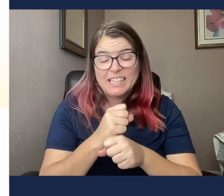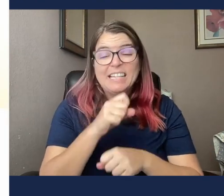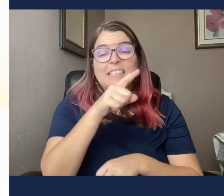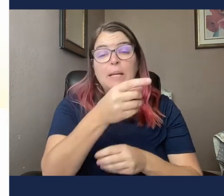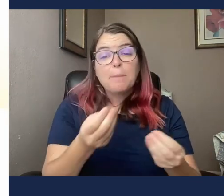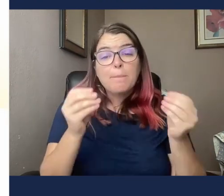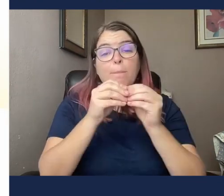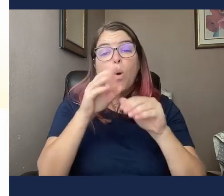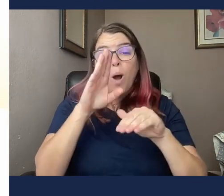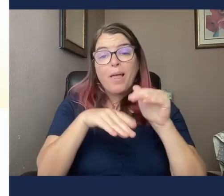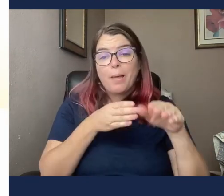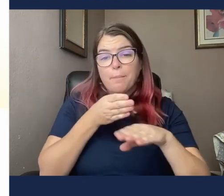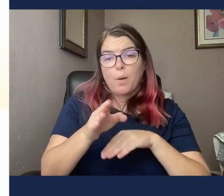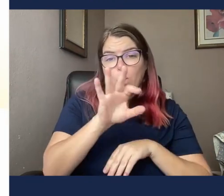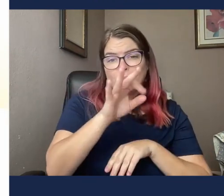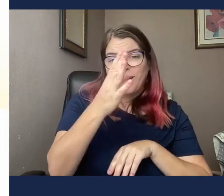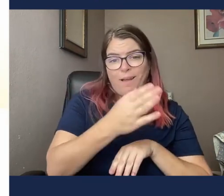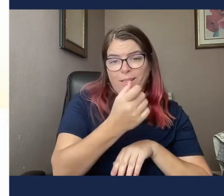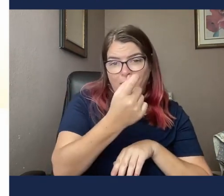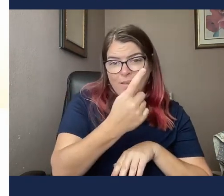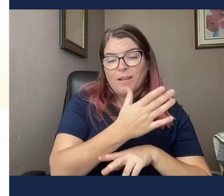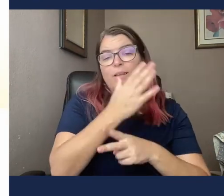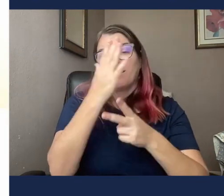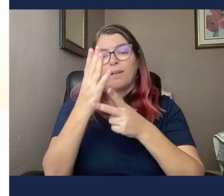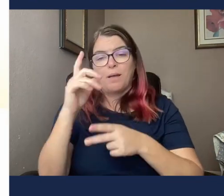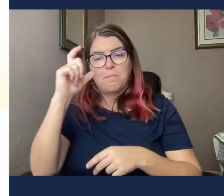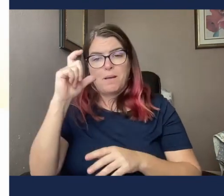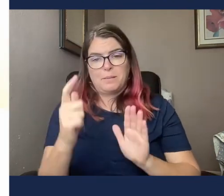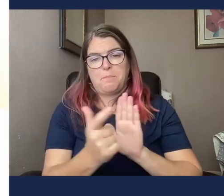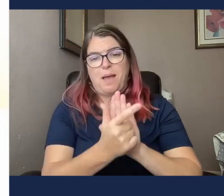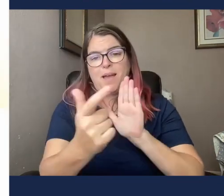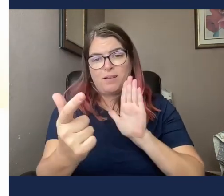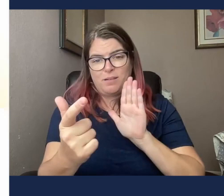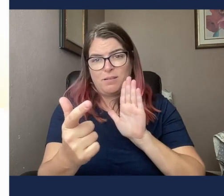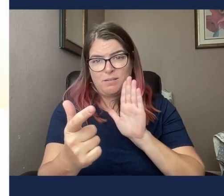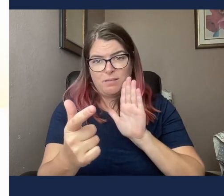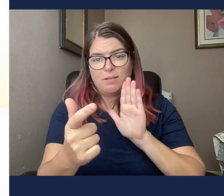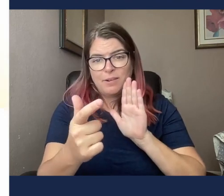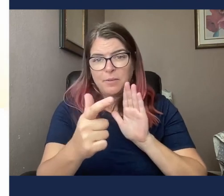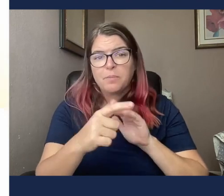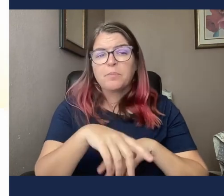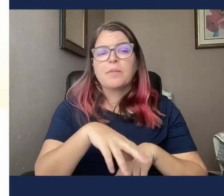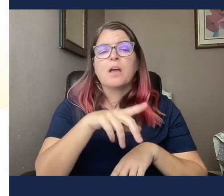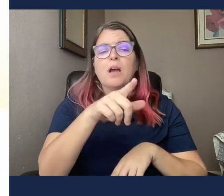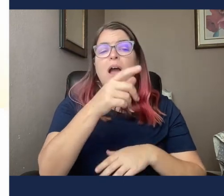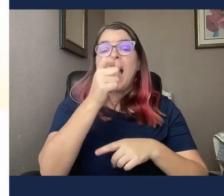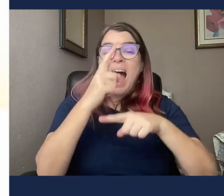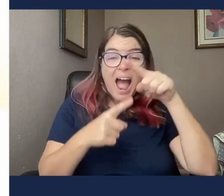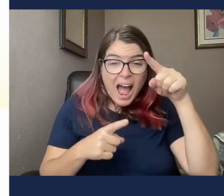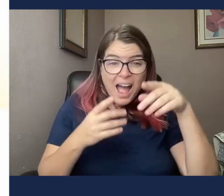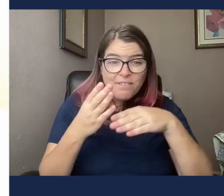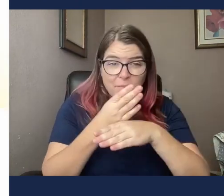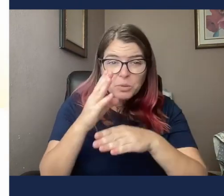about people over our lifetime as Americans. It comes -- it stems from a long history of